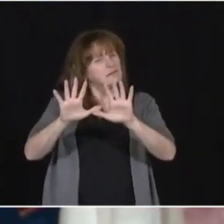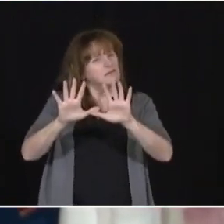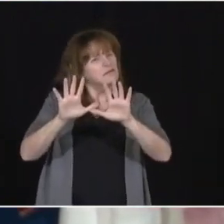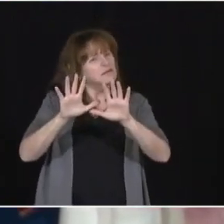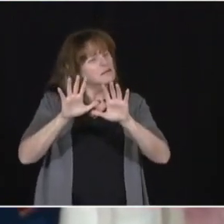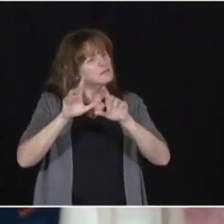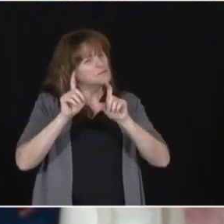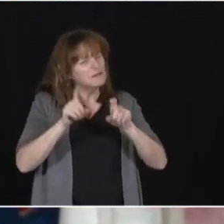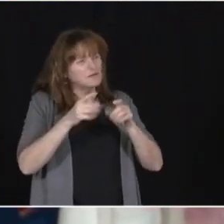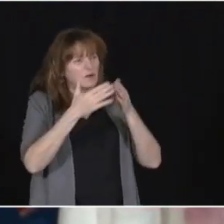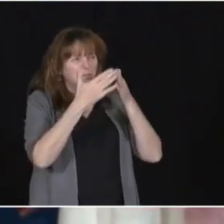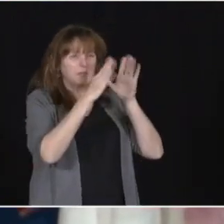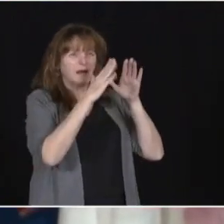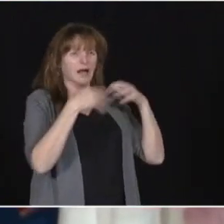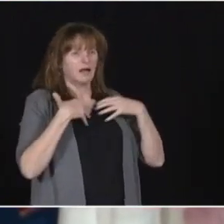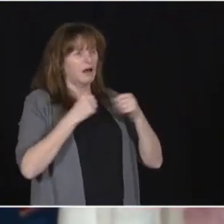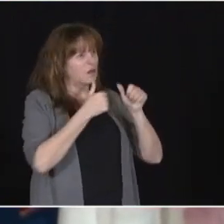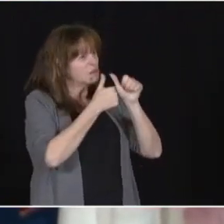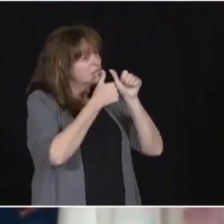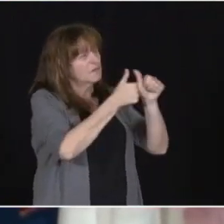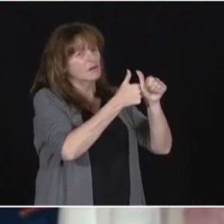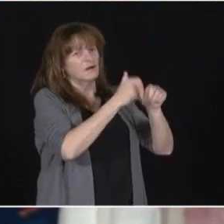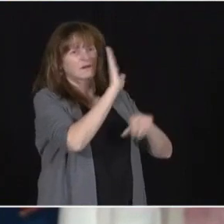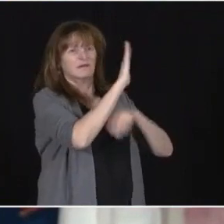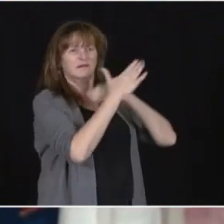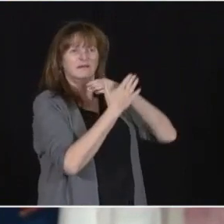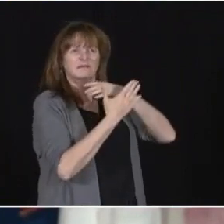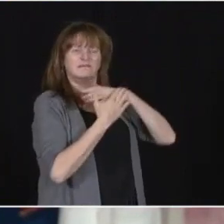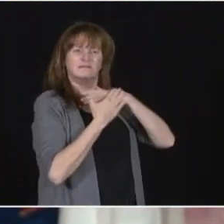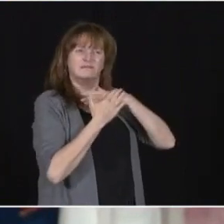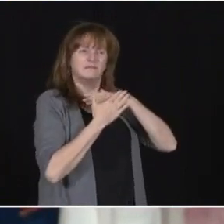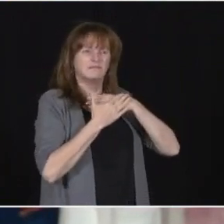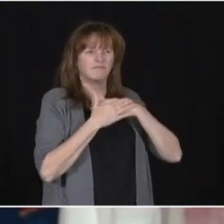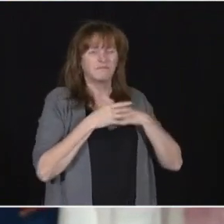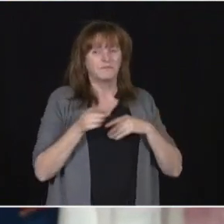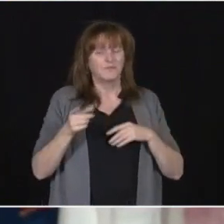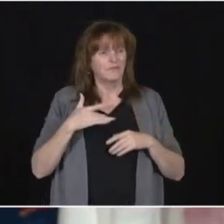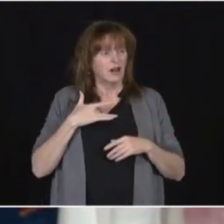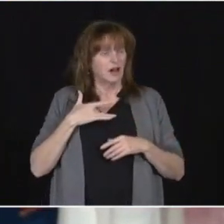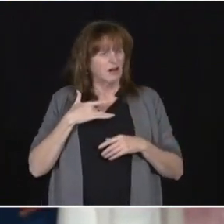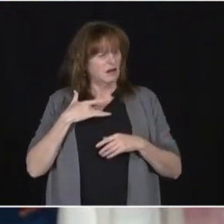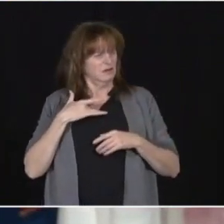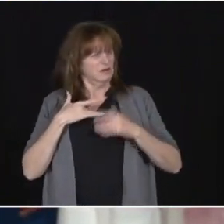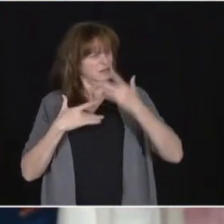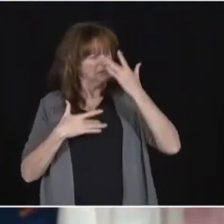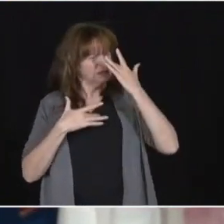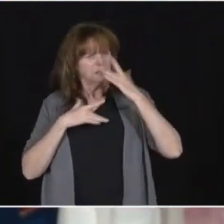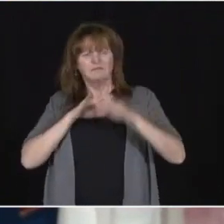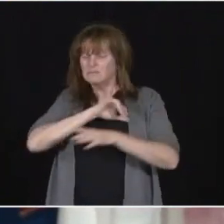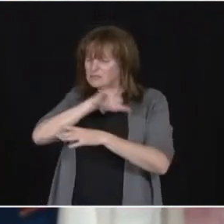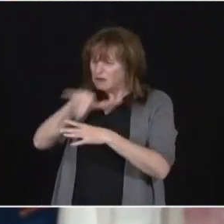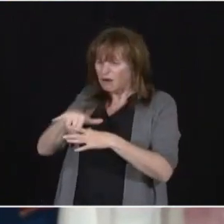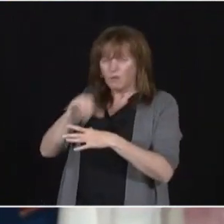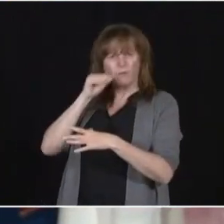and away from others if you are feeling ill. Practicing social distancing by staying at least 2 m apart.